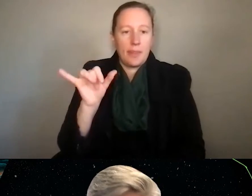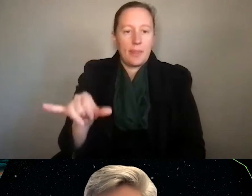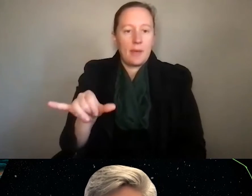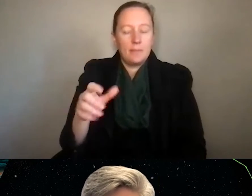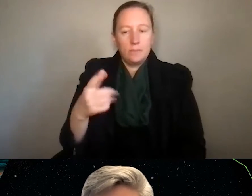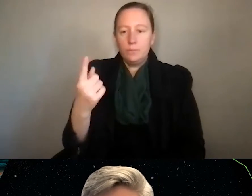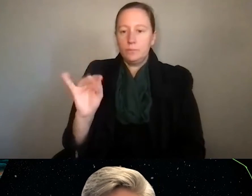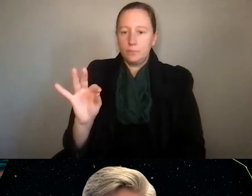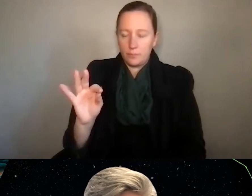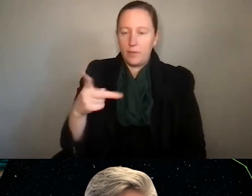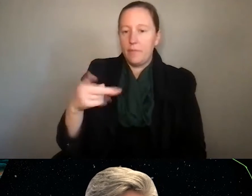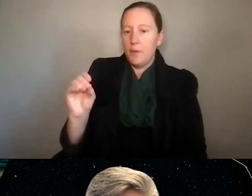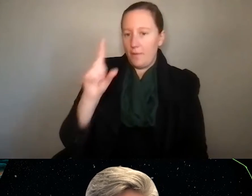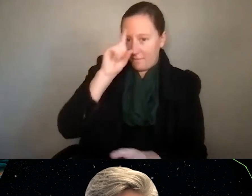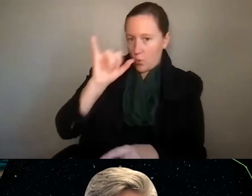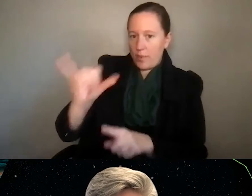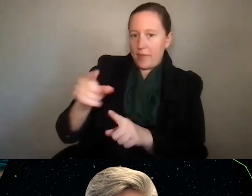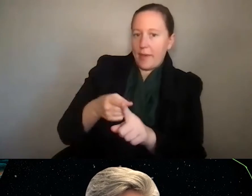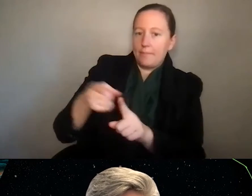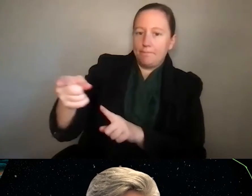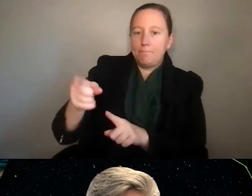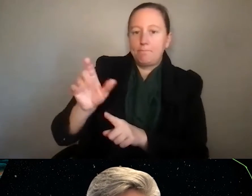the cognizant program officers listed in for